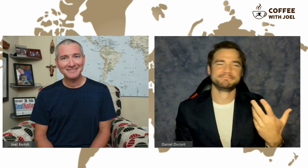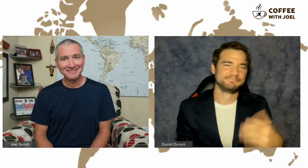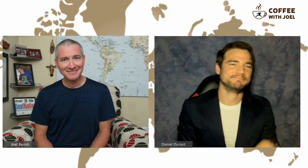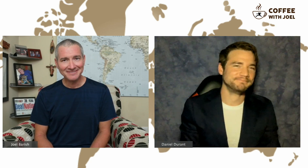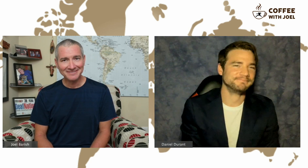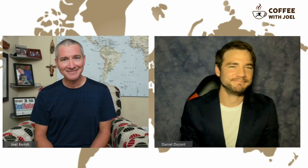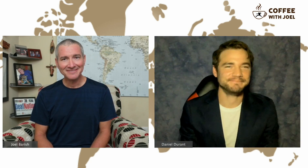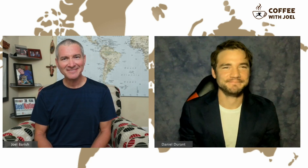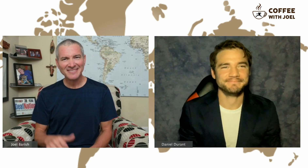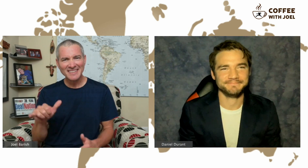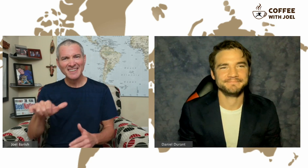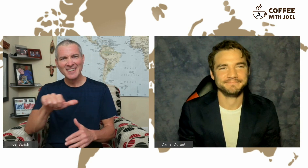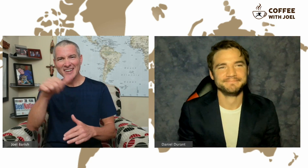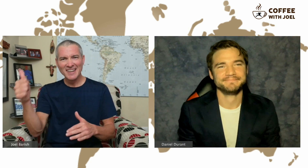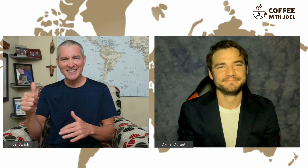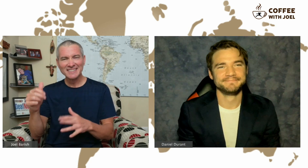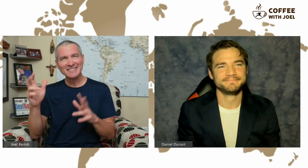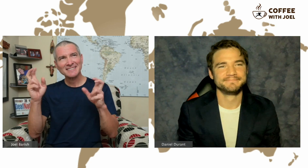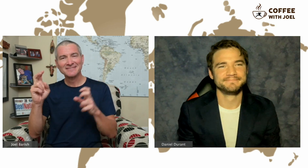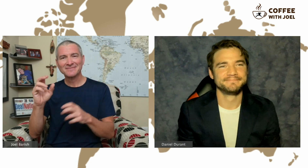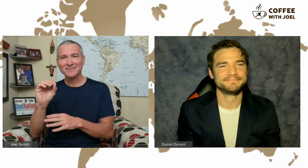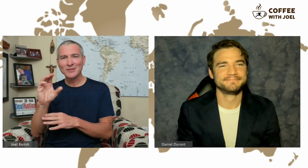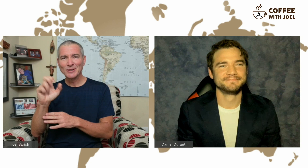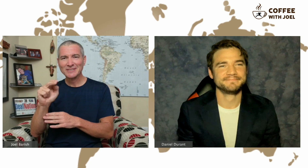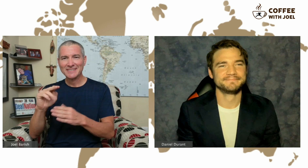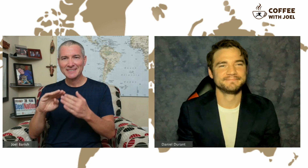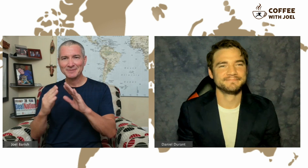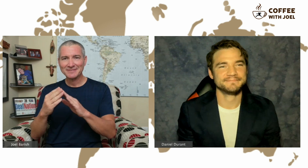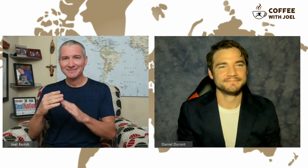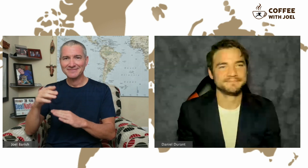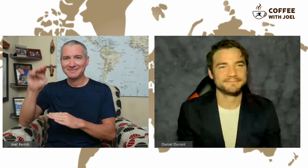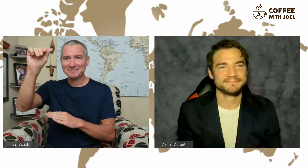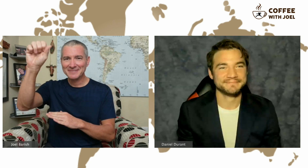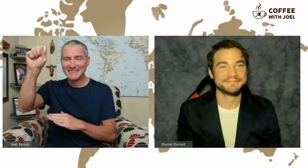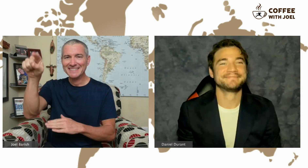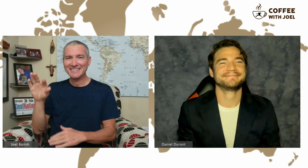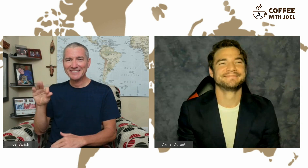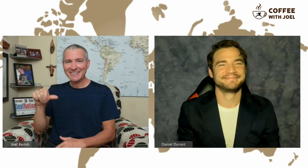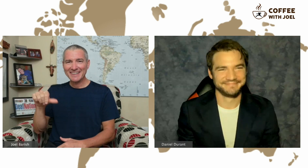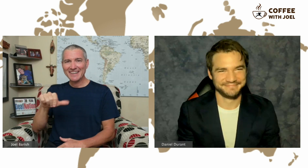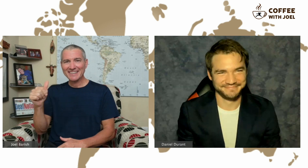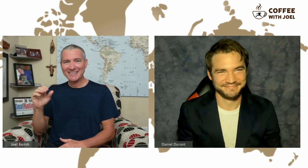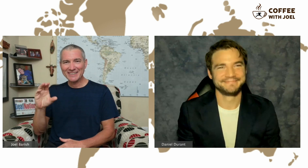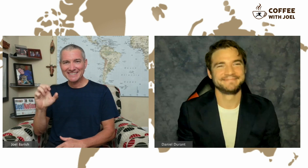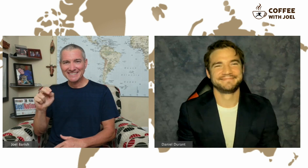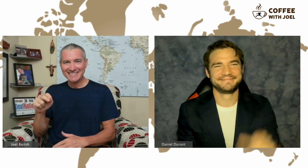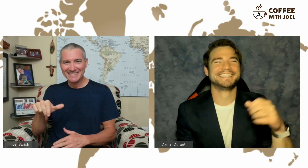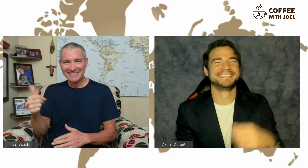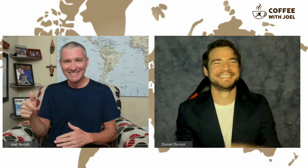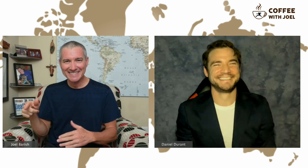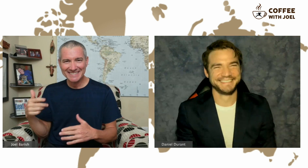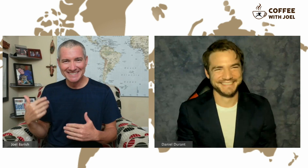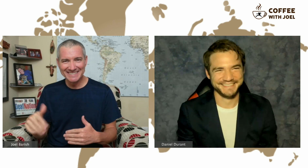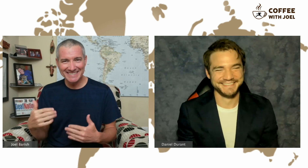I’m excited. That’s another ocean community! You’re going from Massachusetts to Florida, another ocean! Yeah!